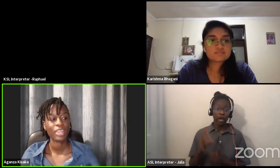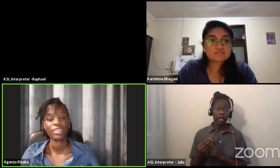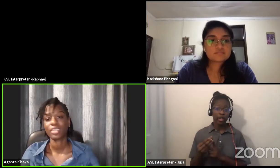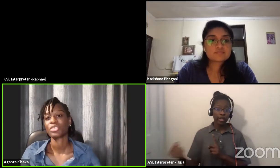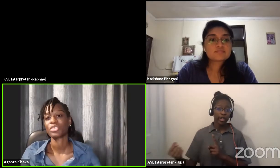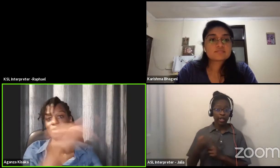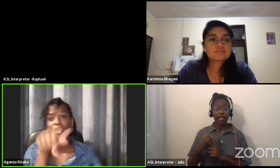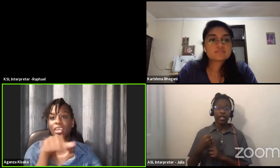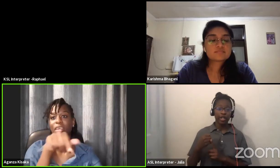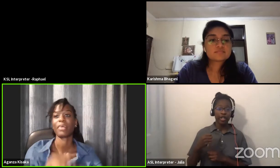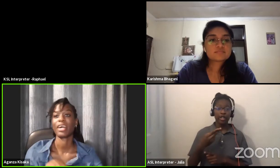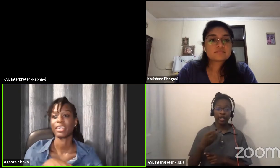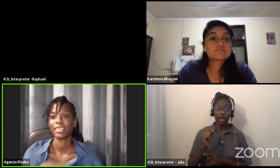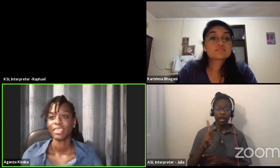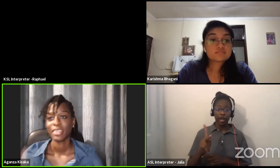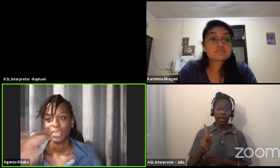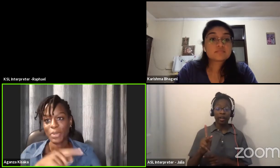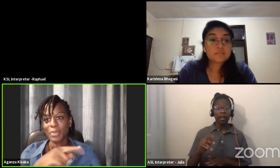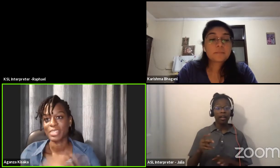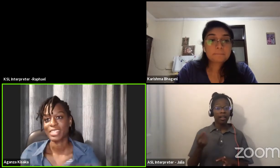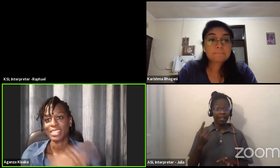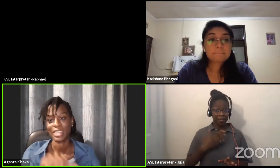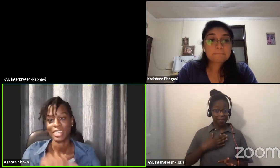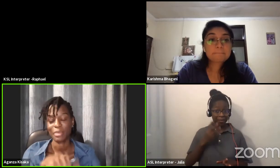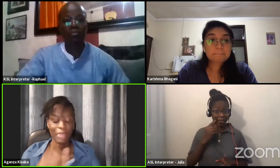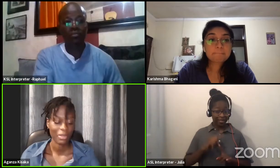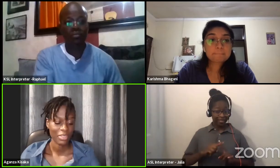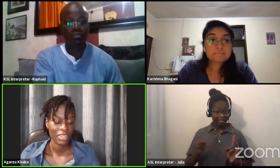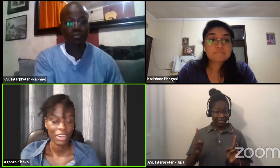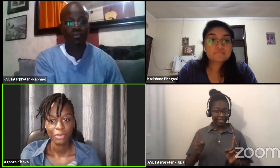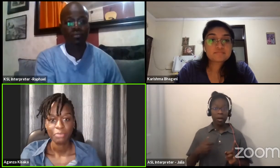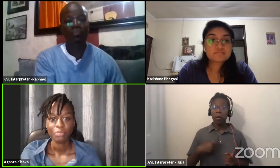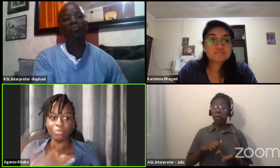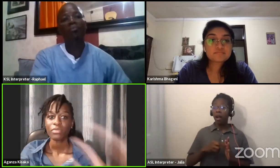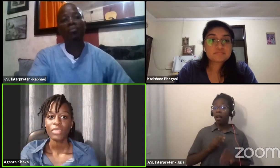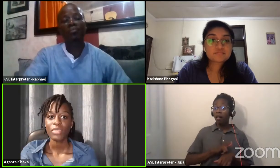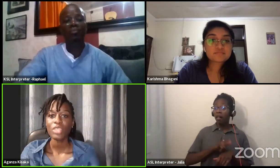I had the culture shock when I came back, going was easy, coming back was hard.